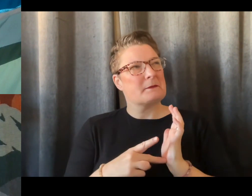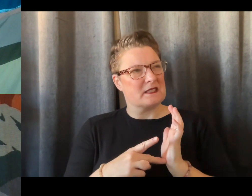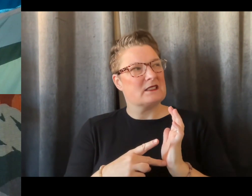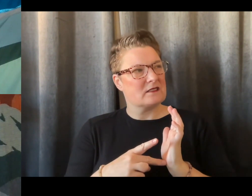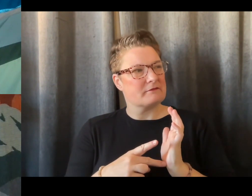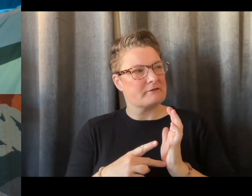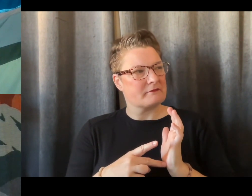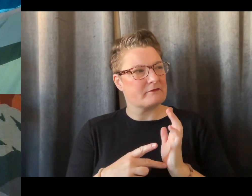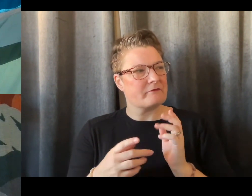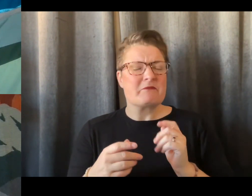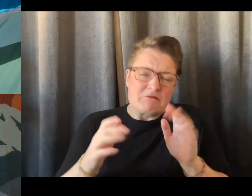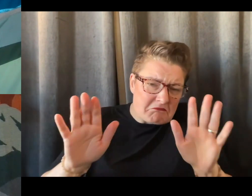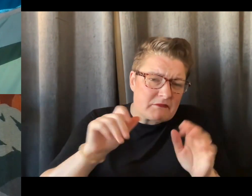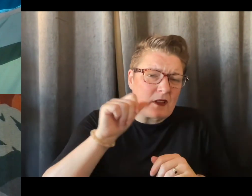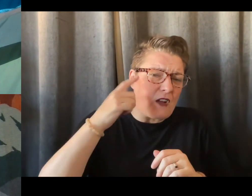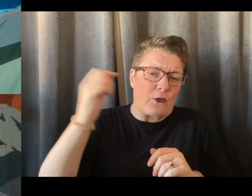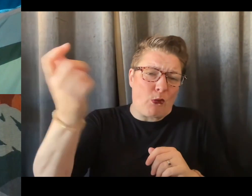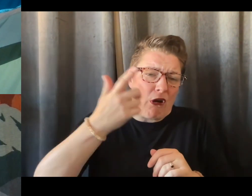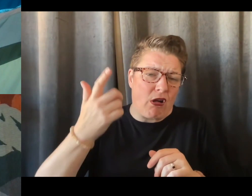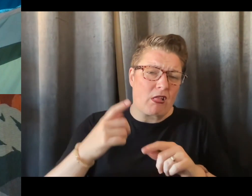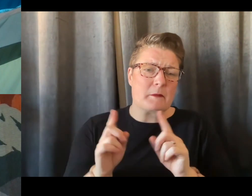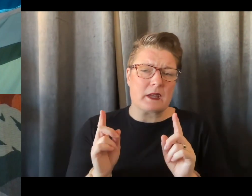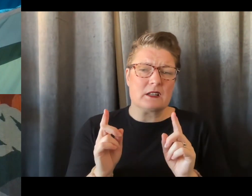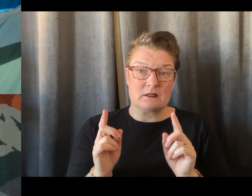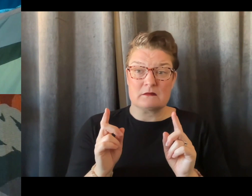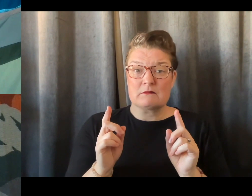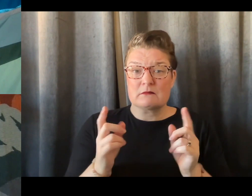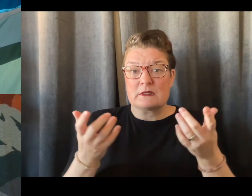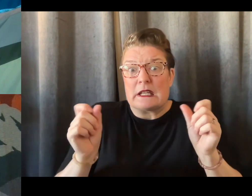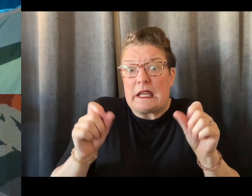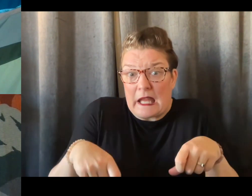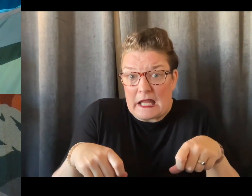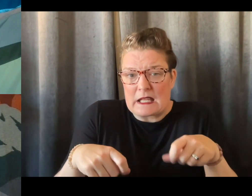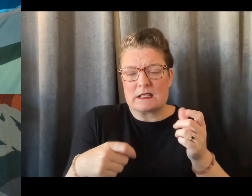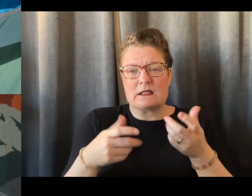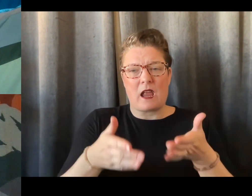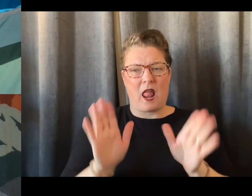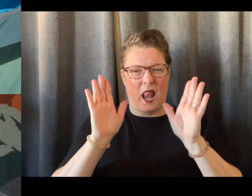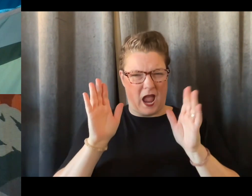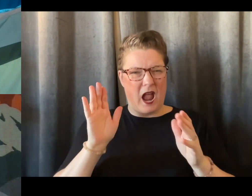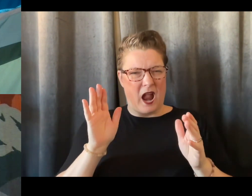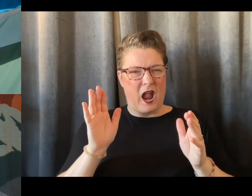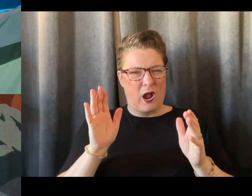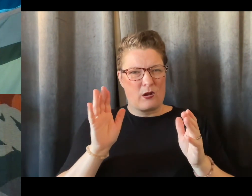not for everyone, but, it can really allow you to let go and feel the depth